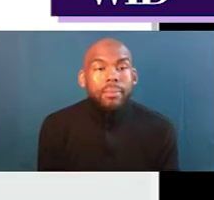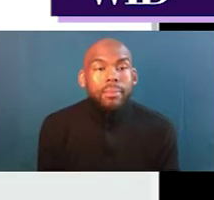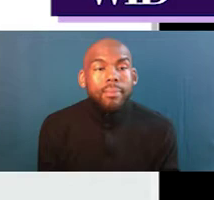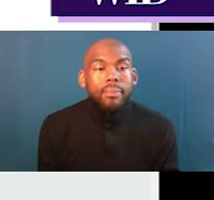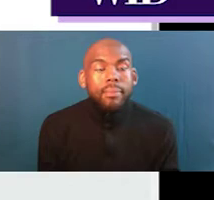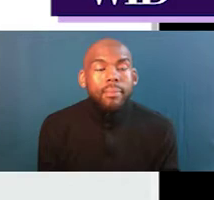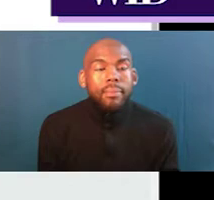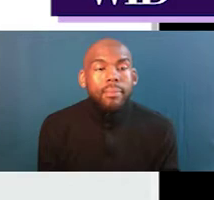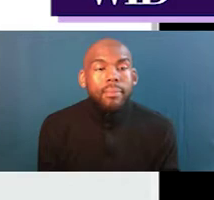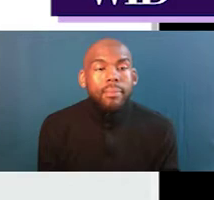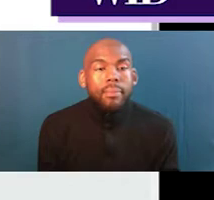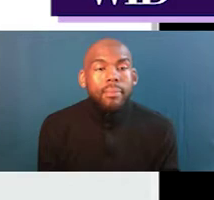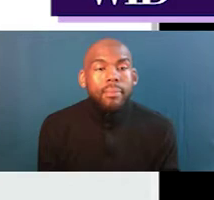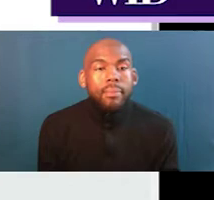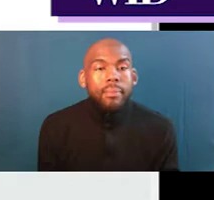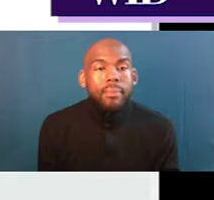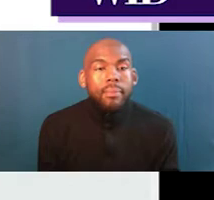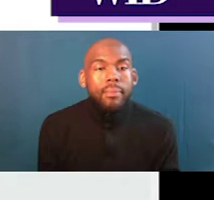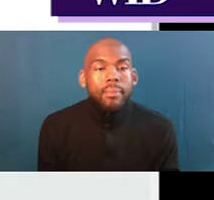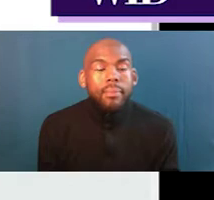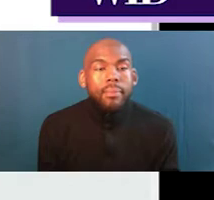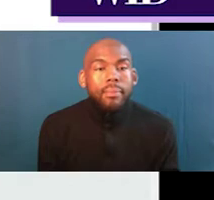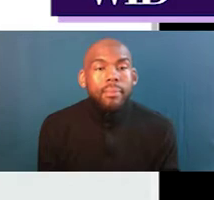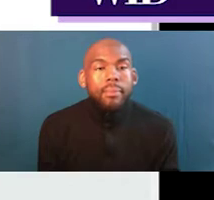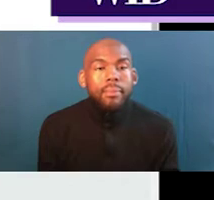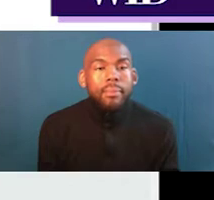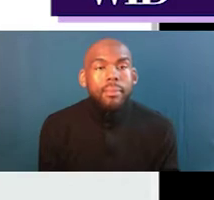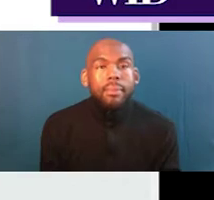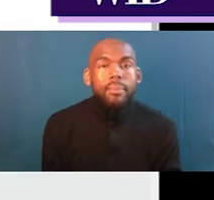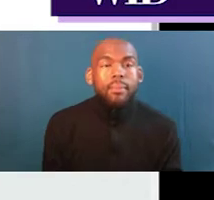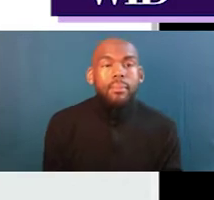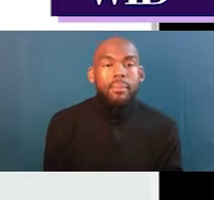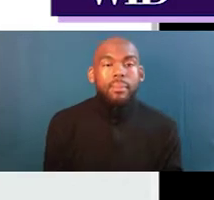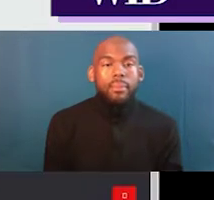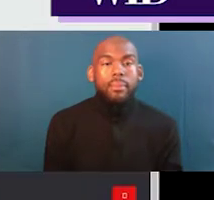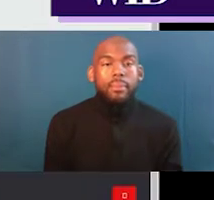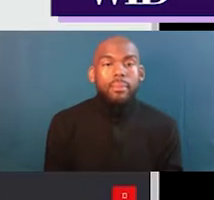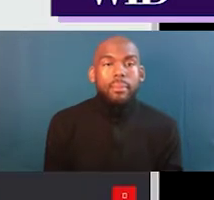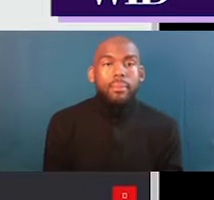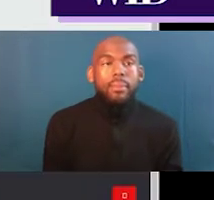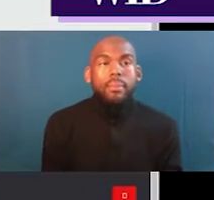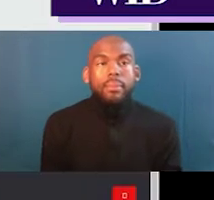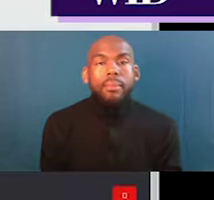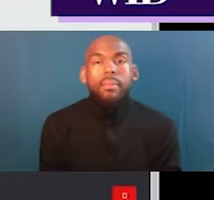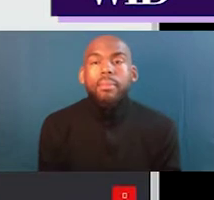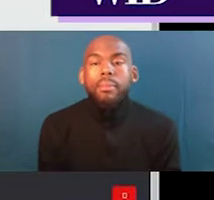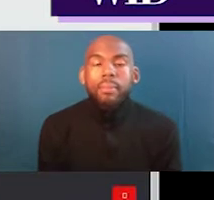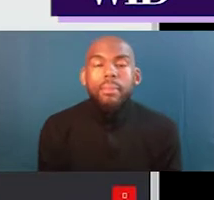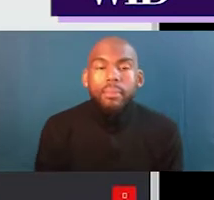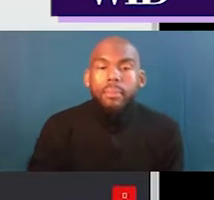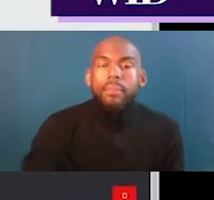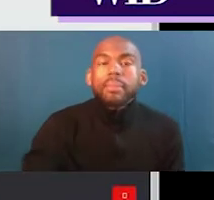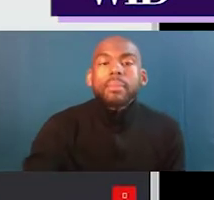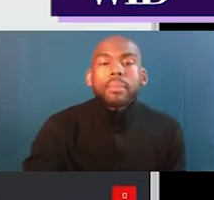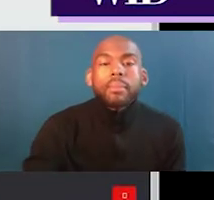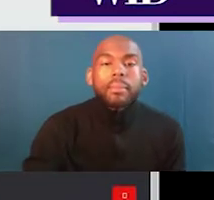default sorting. List of three link sale. Heading level two link dollar .70, heading